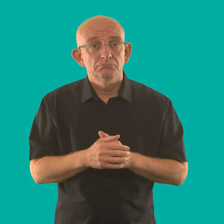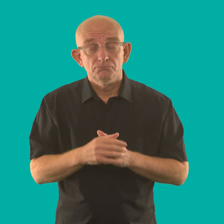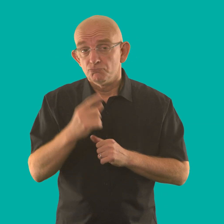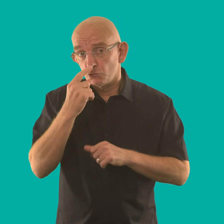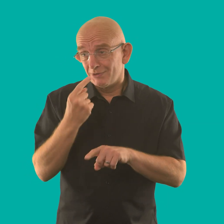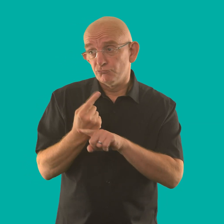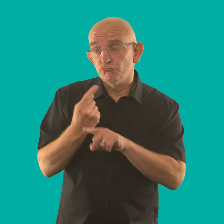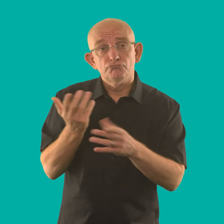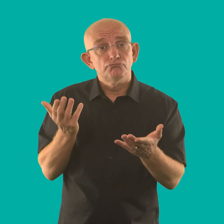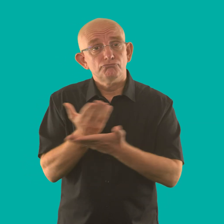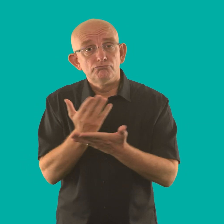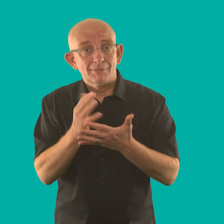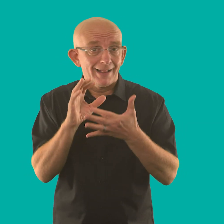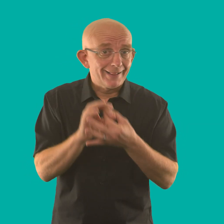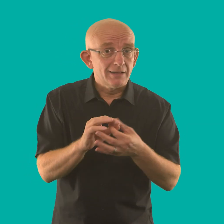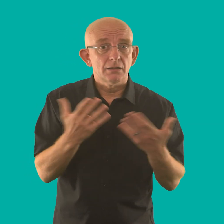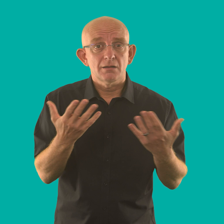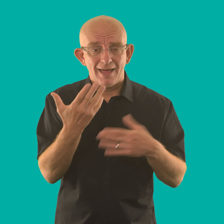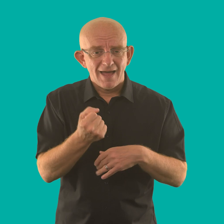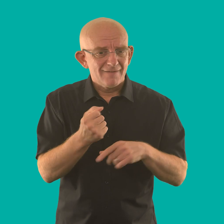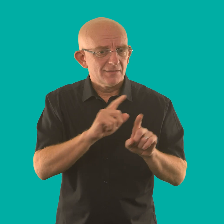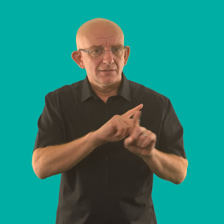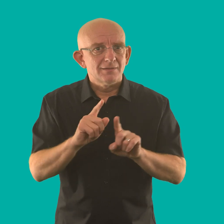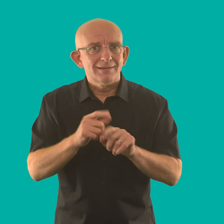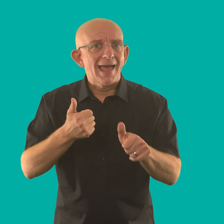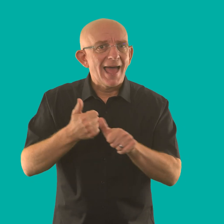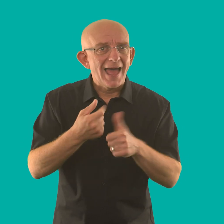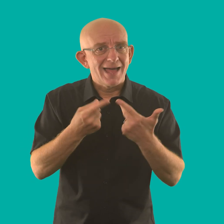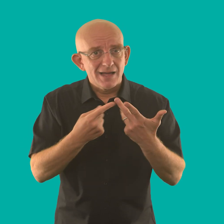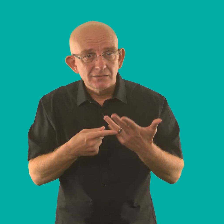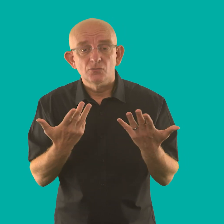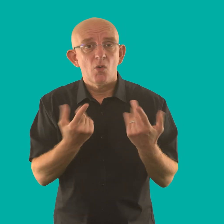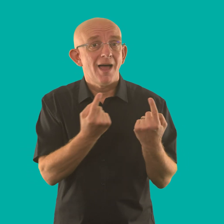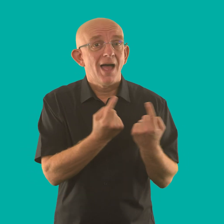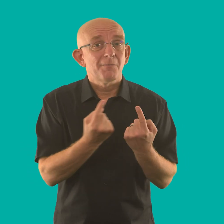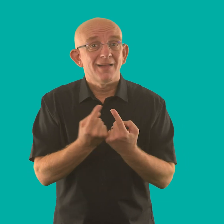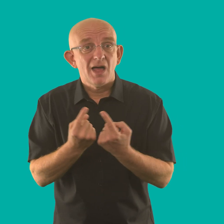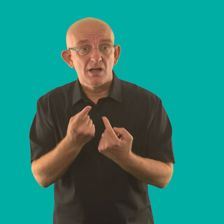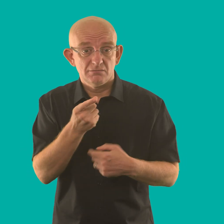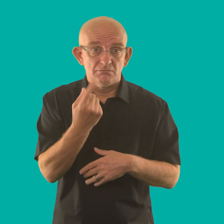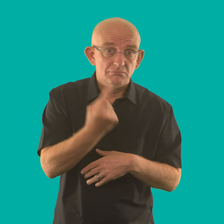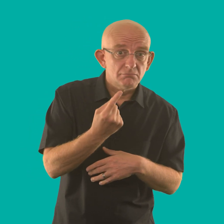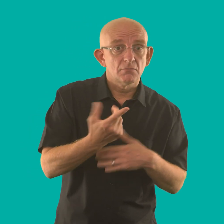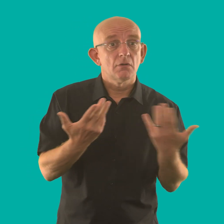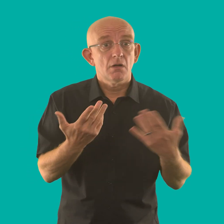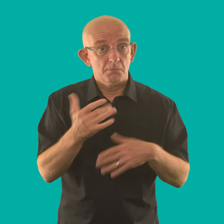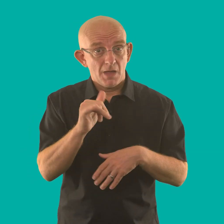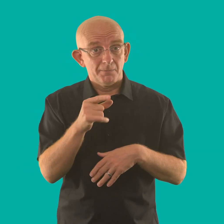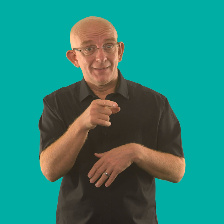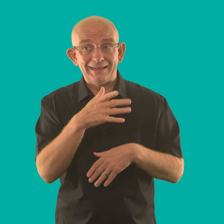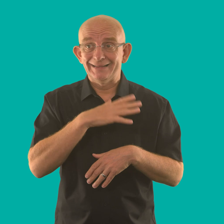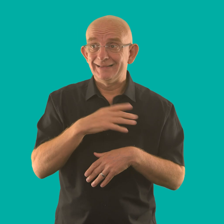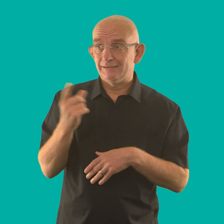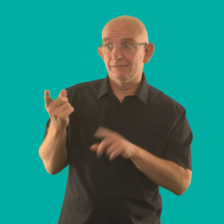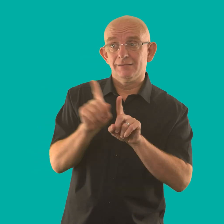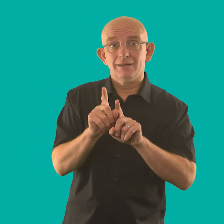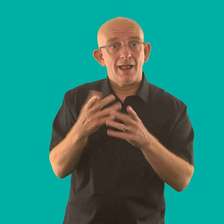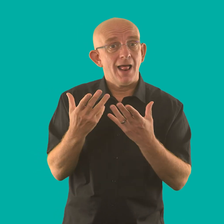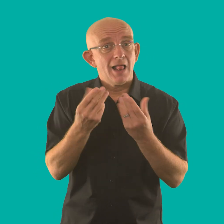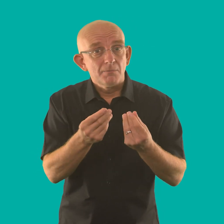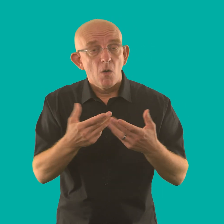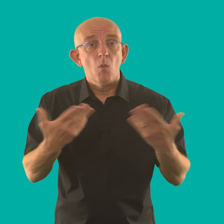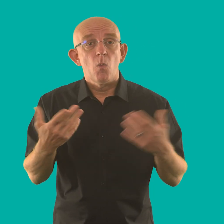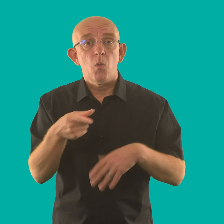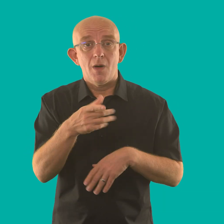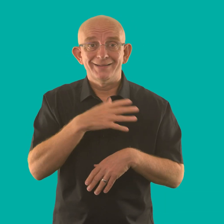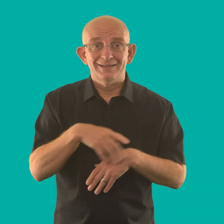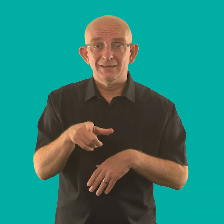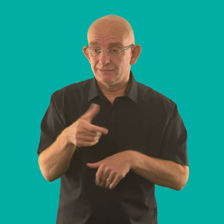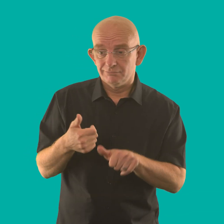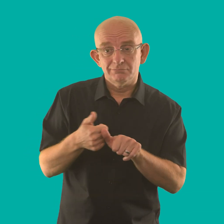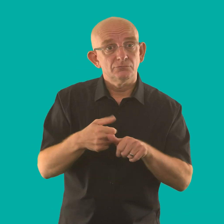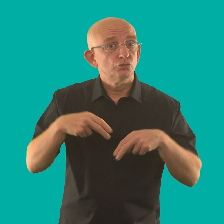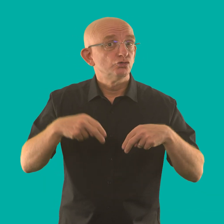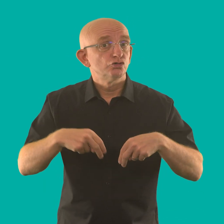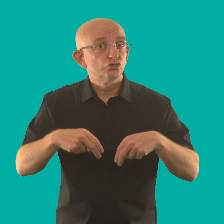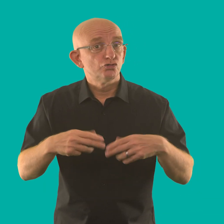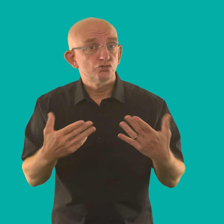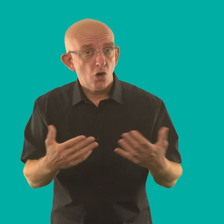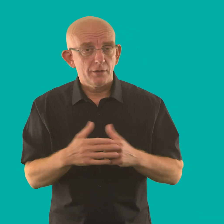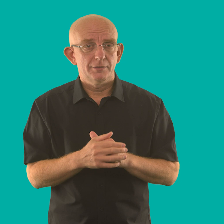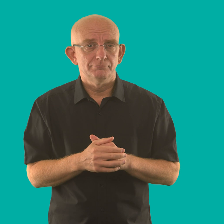This could include the aids and appliances you use or if you need a helper or an assistance dog.